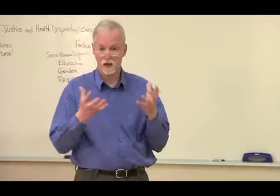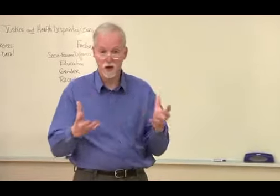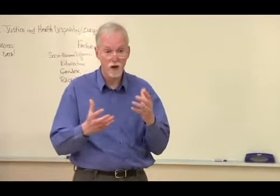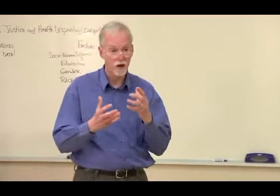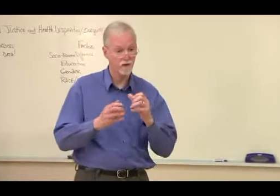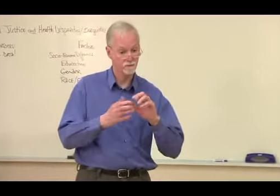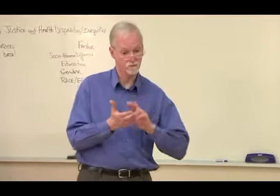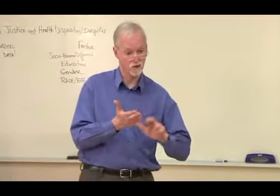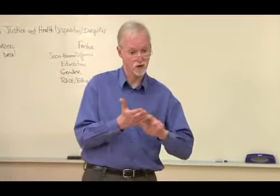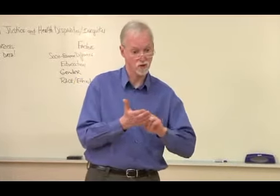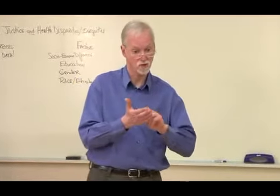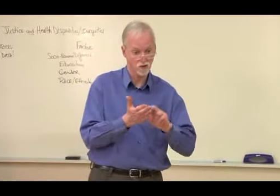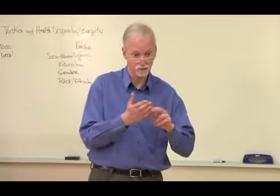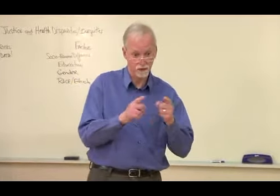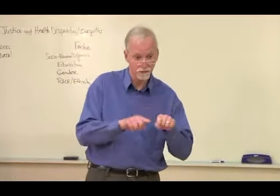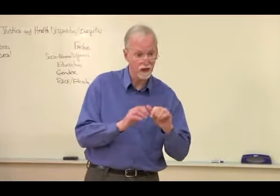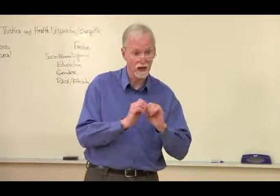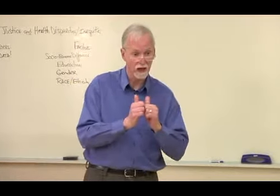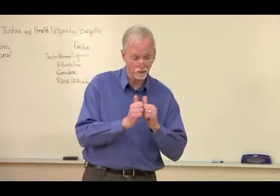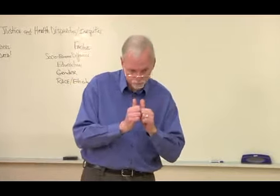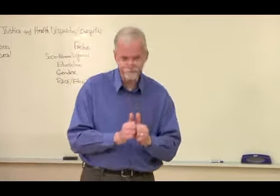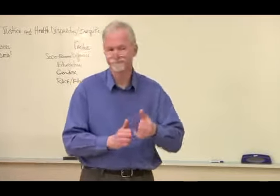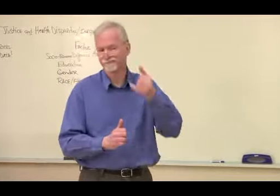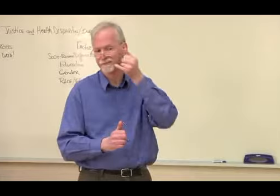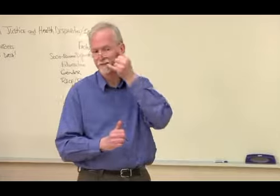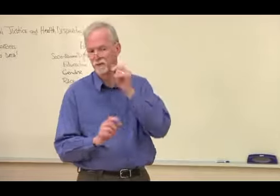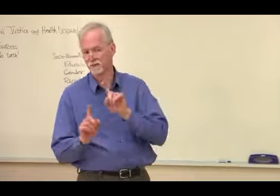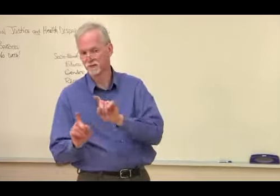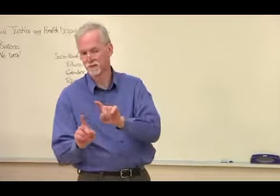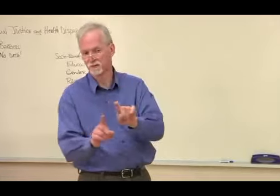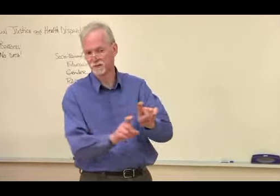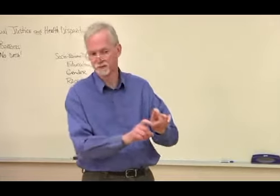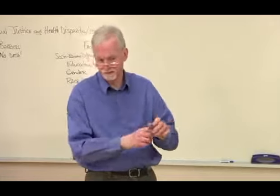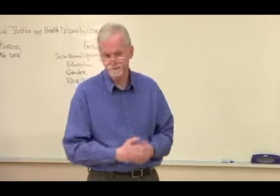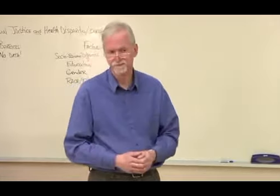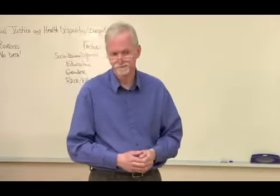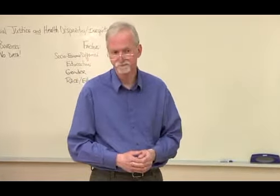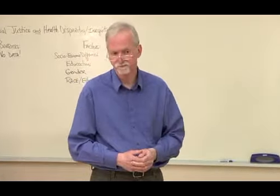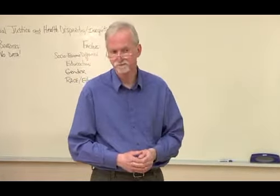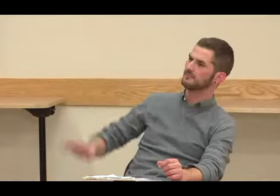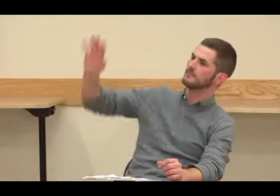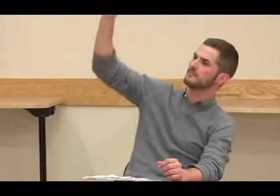A lot of research is done using telephone surveys.